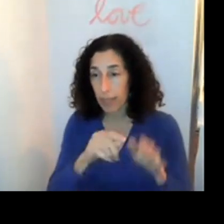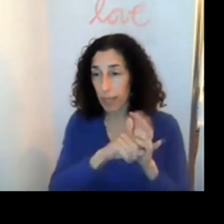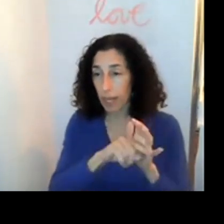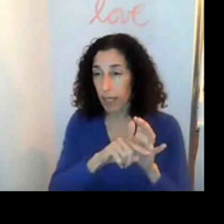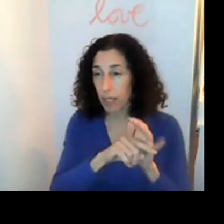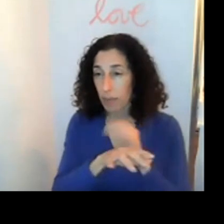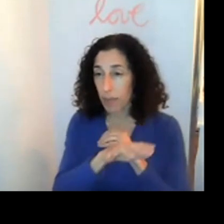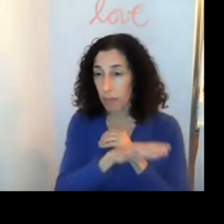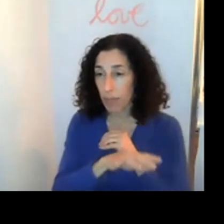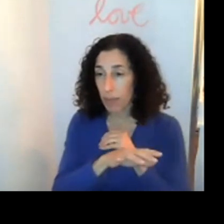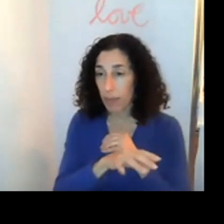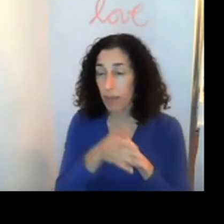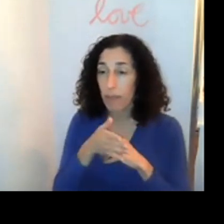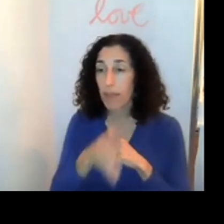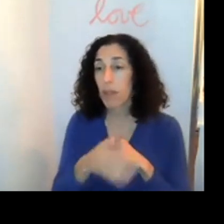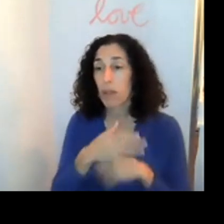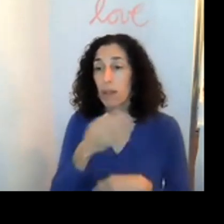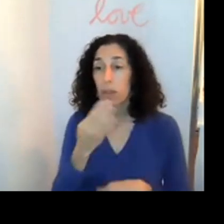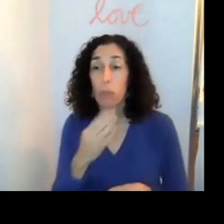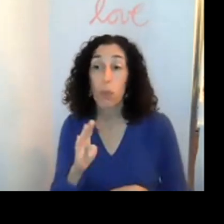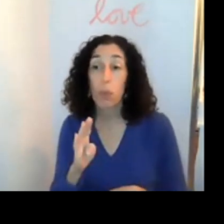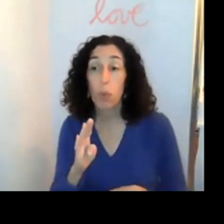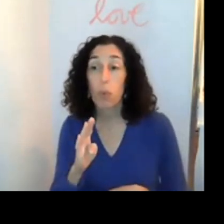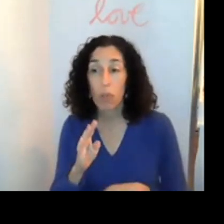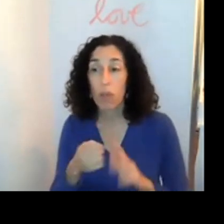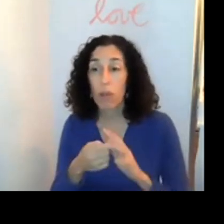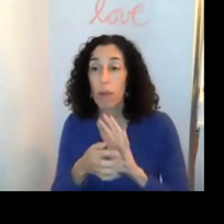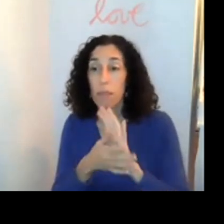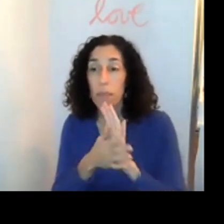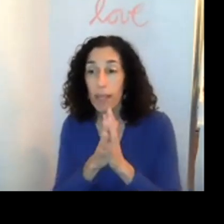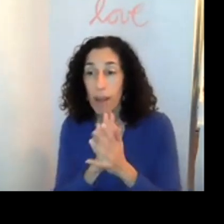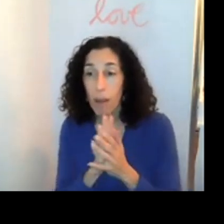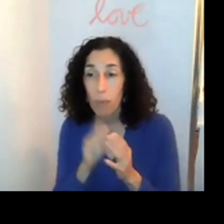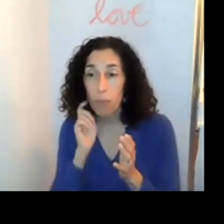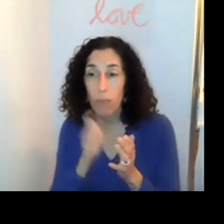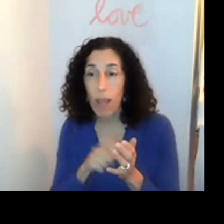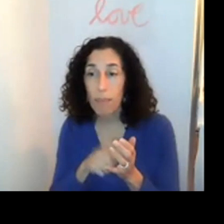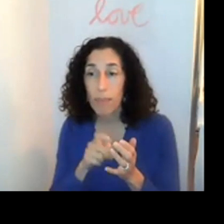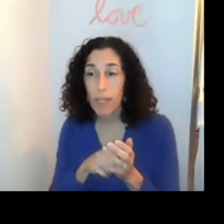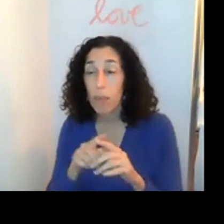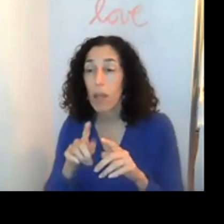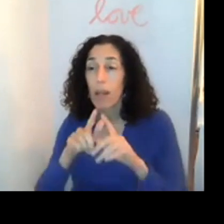But yeah, I think you're right there's a whole humor genre that could erupt from how AI just